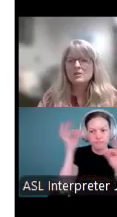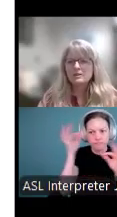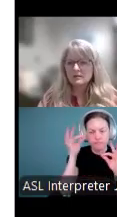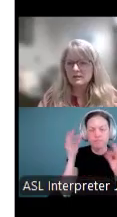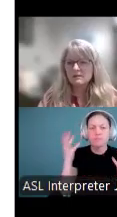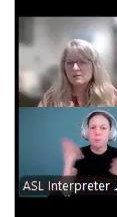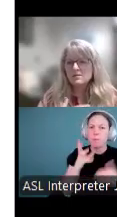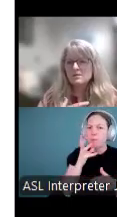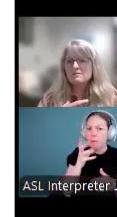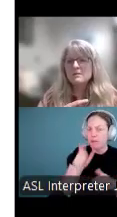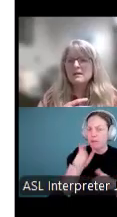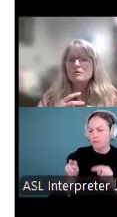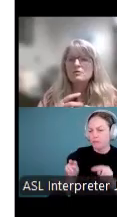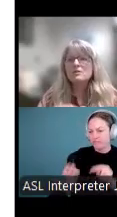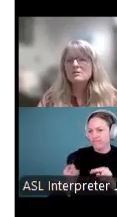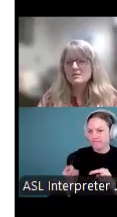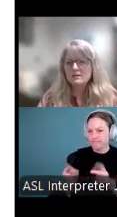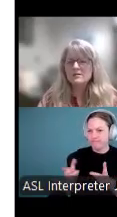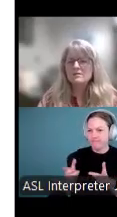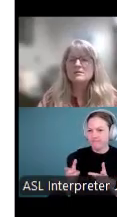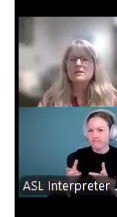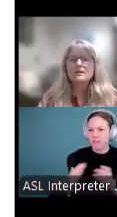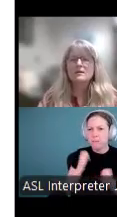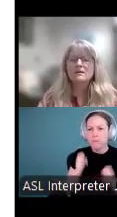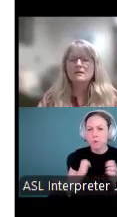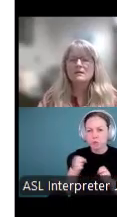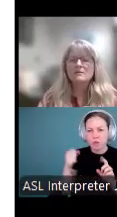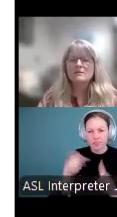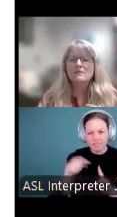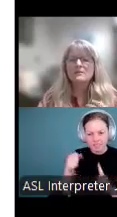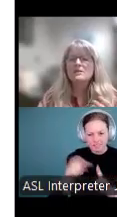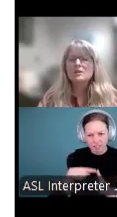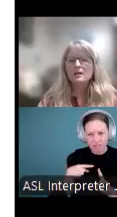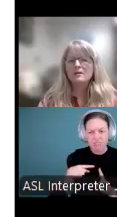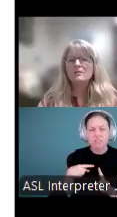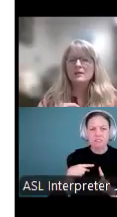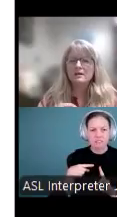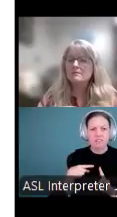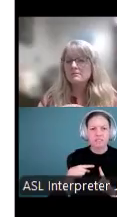watching like those emotional signals and teaching him, like,